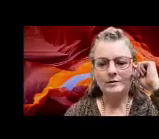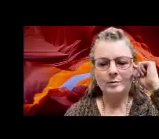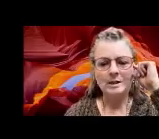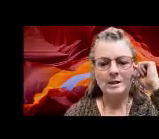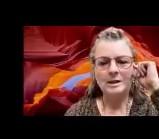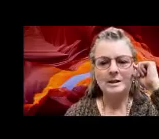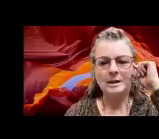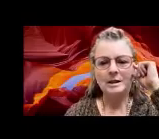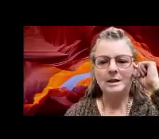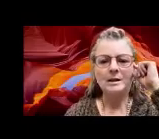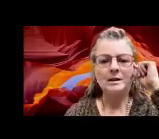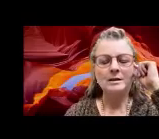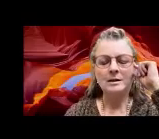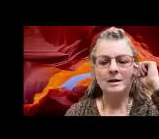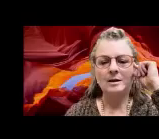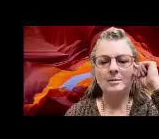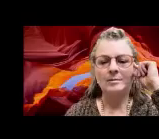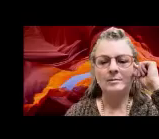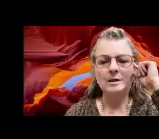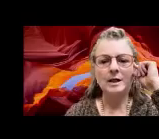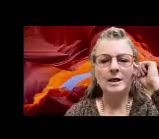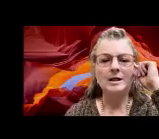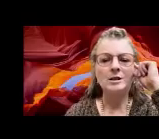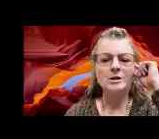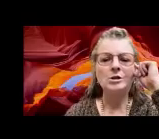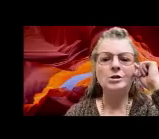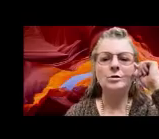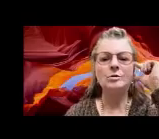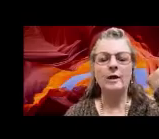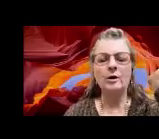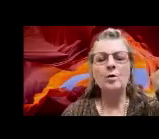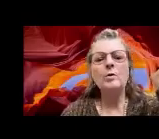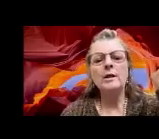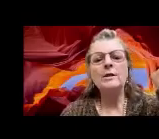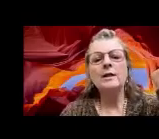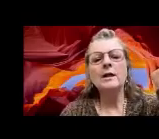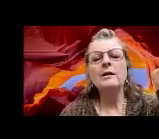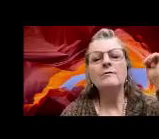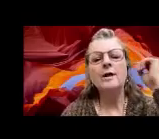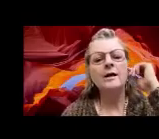from the CDC study, just to show you, like who is identifying